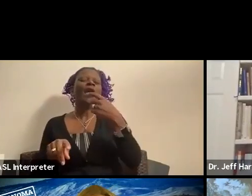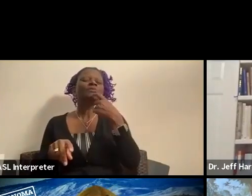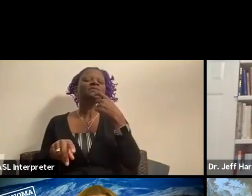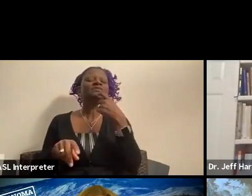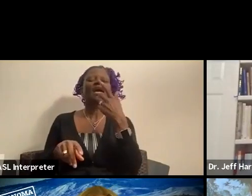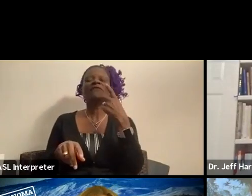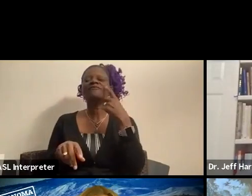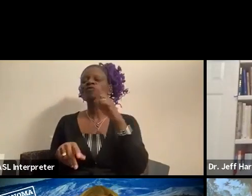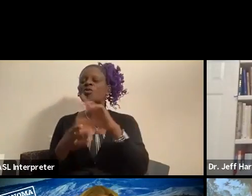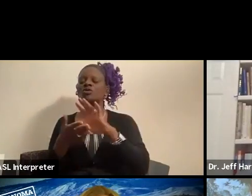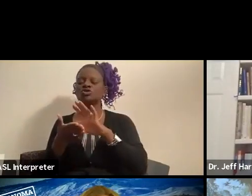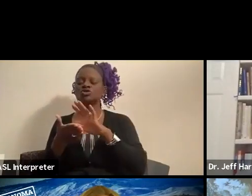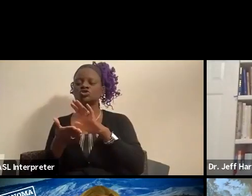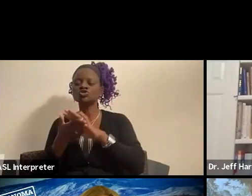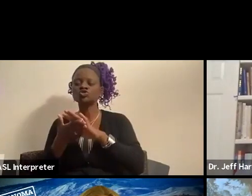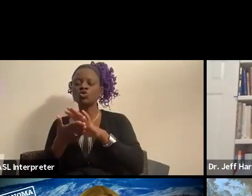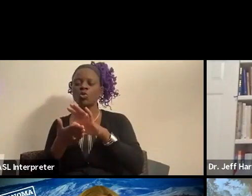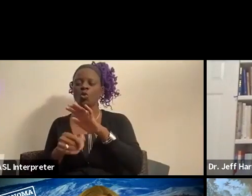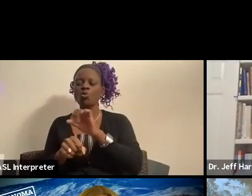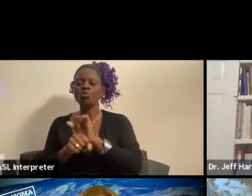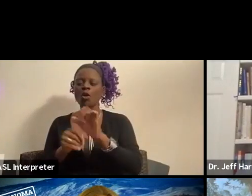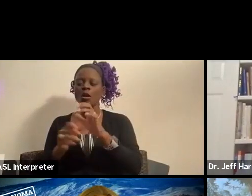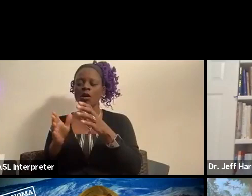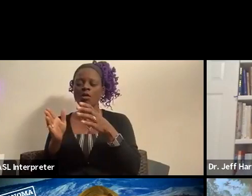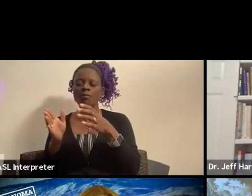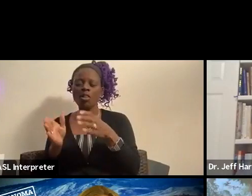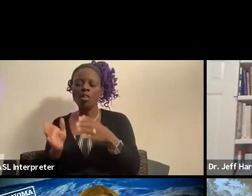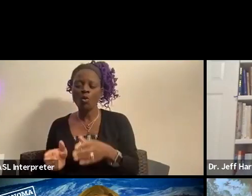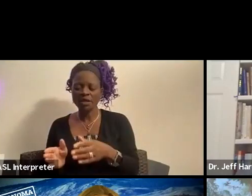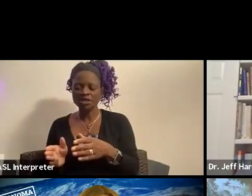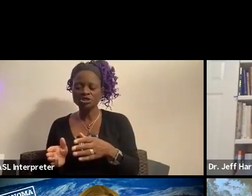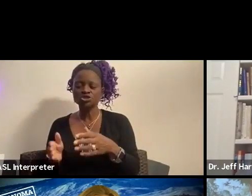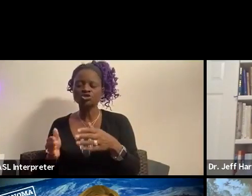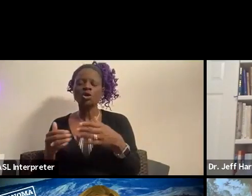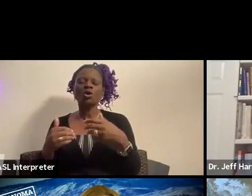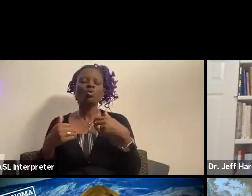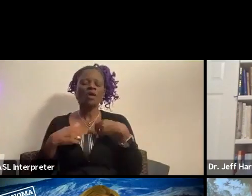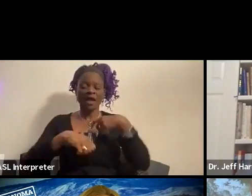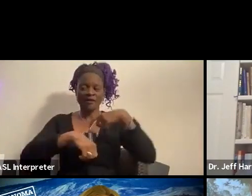And so there's a benchmark measurement for surveillance testing on a regular schedule.